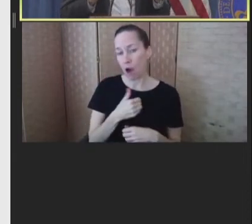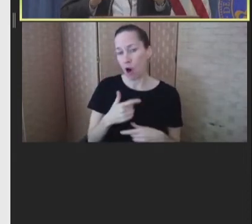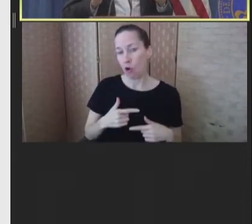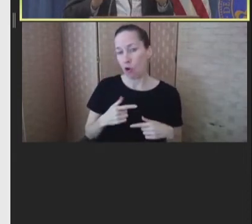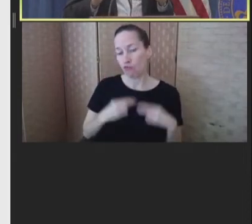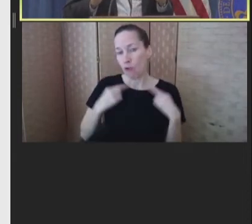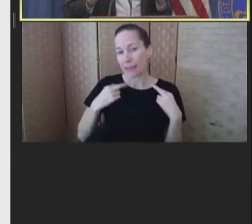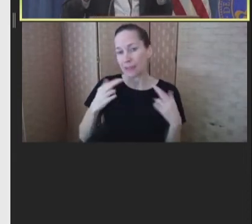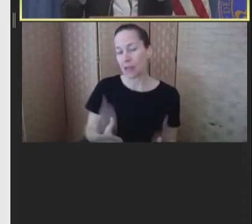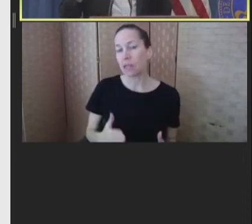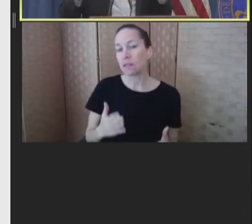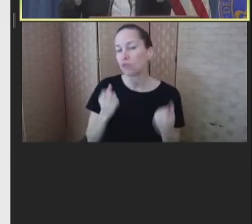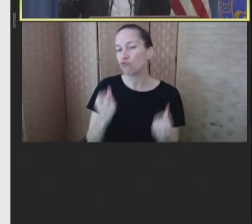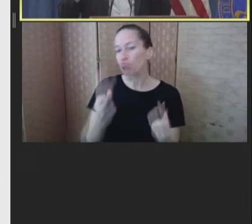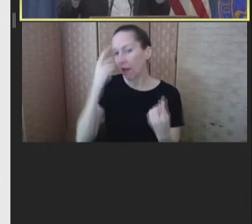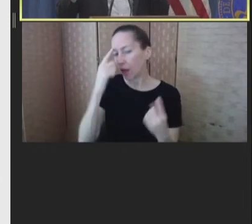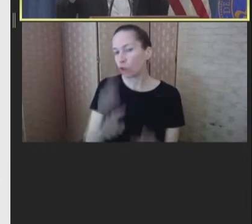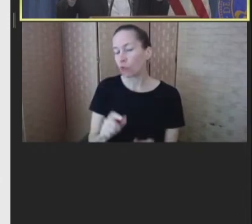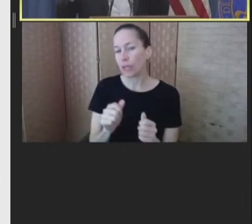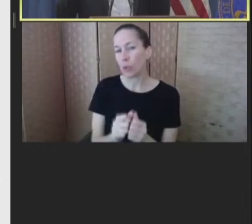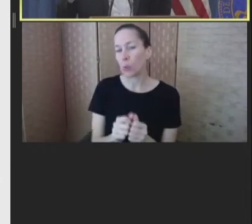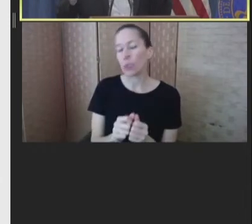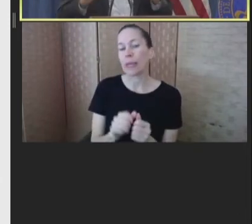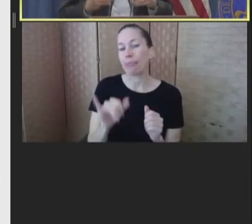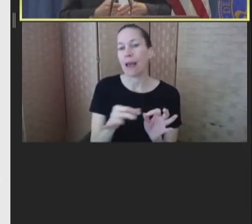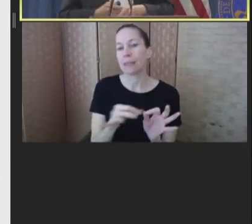agreed with the statement, I trust the information provided by Marin County Public Health.